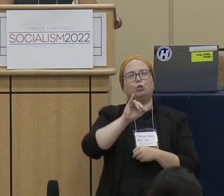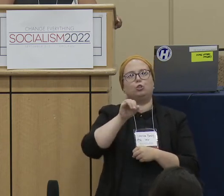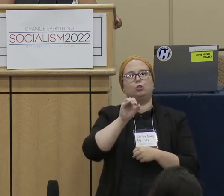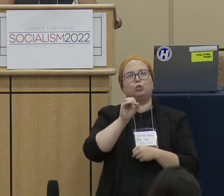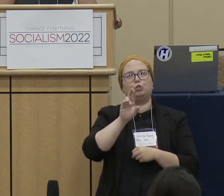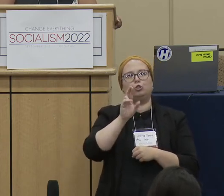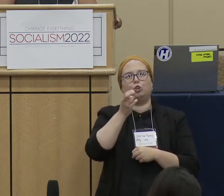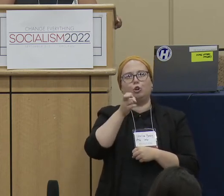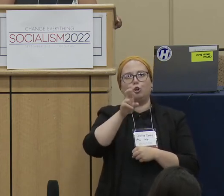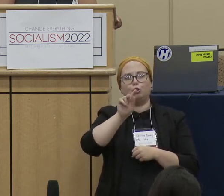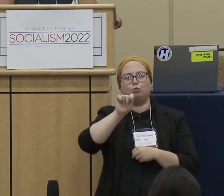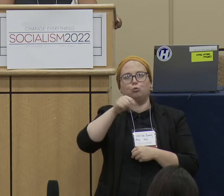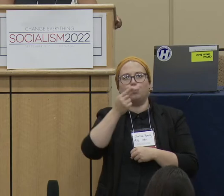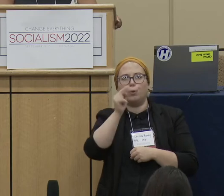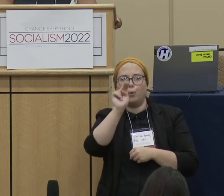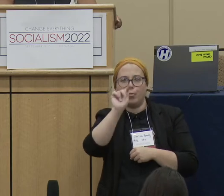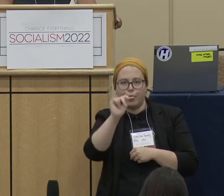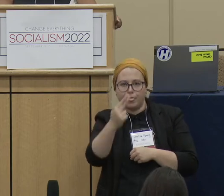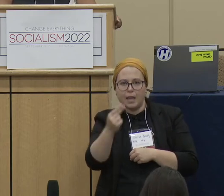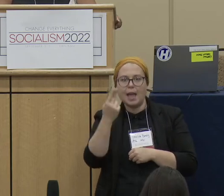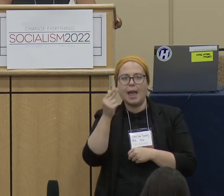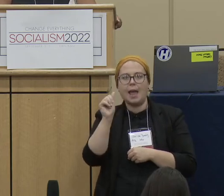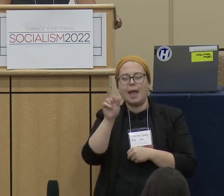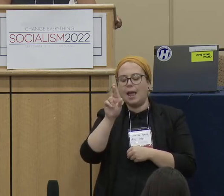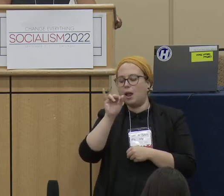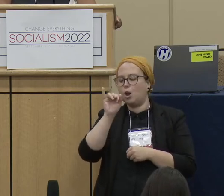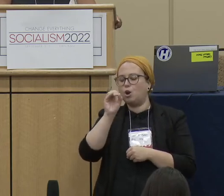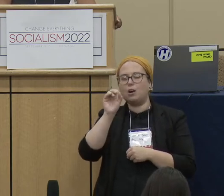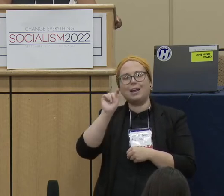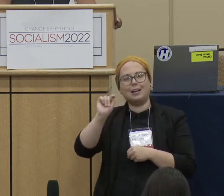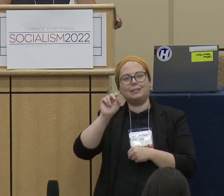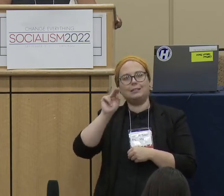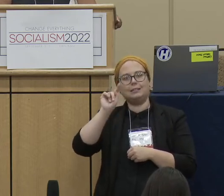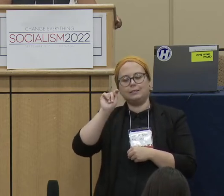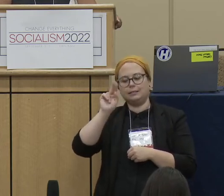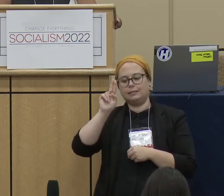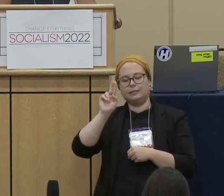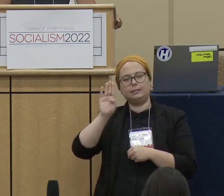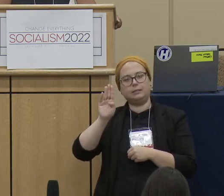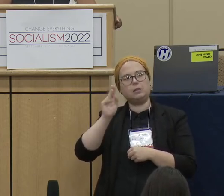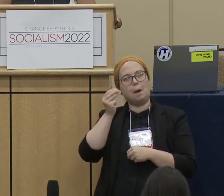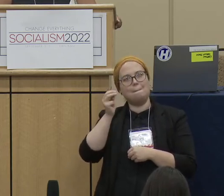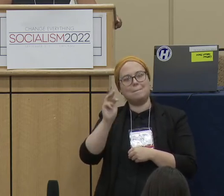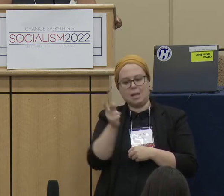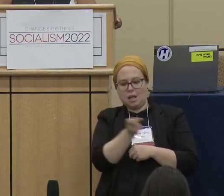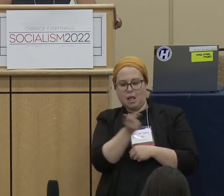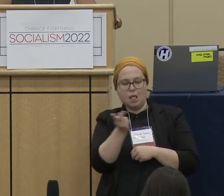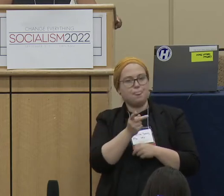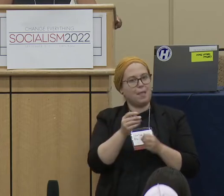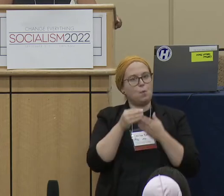that tradition, we can look at Sojourner Truth and Harriet Tubman, who staked out their claims as women, who were